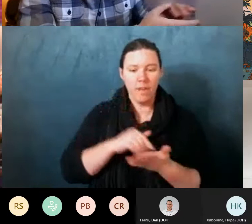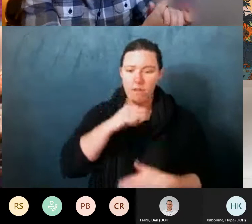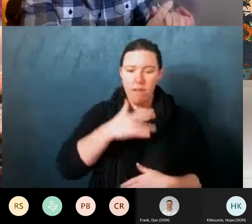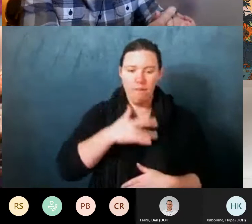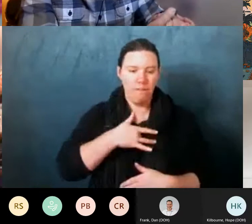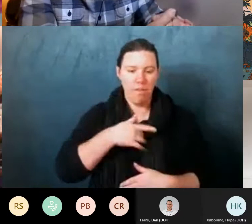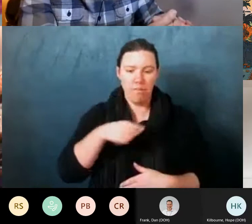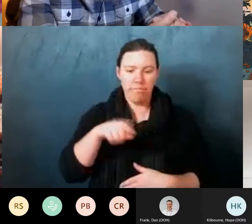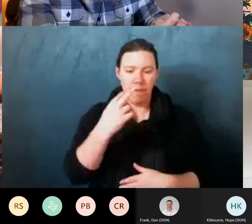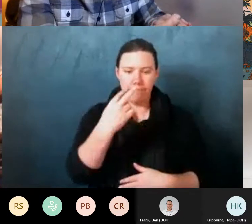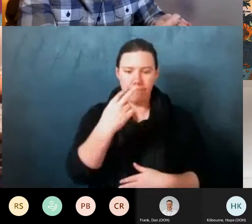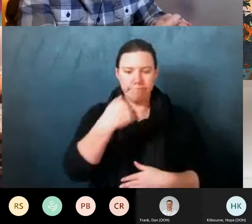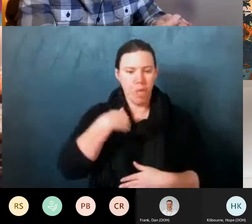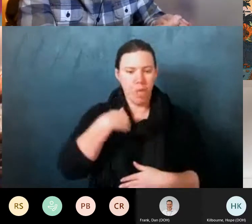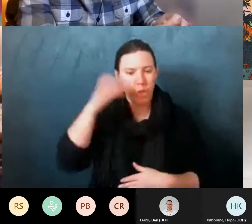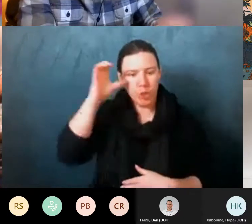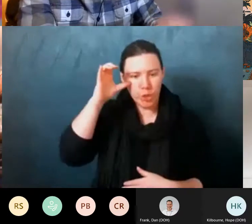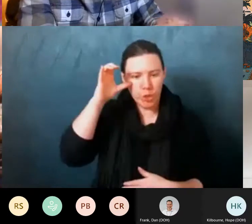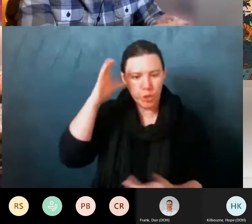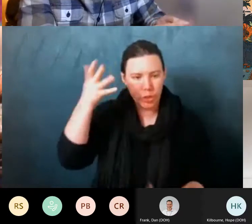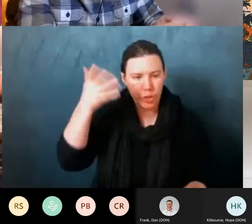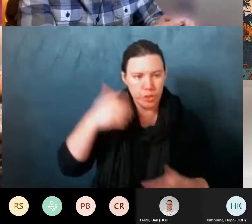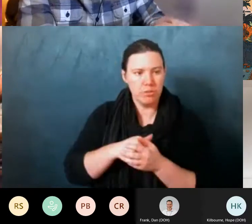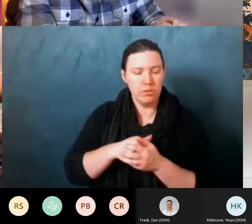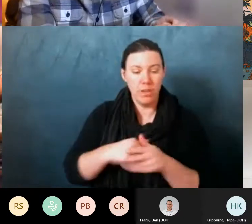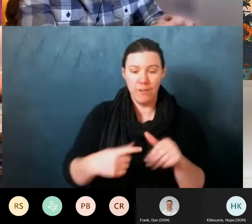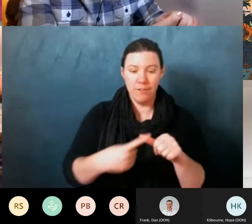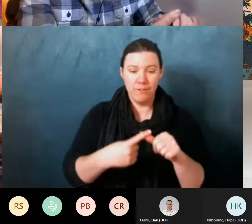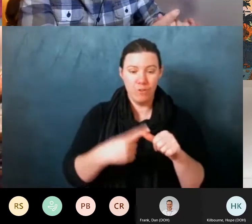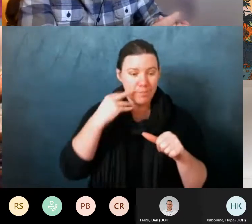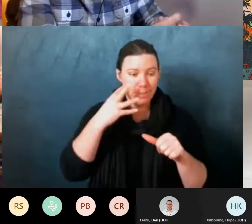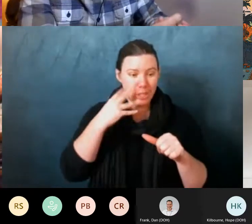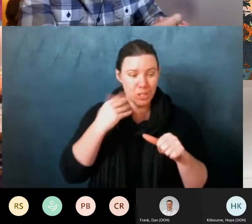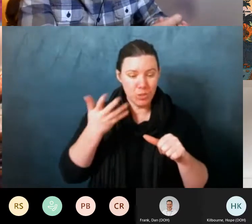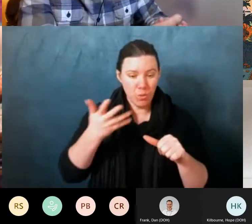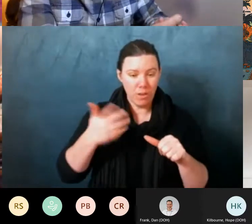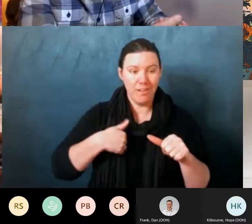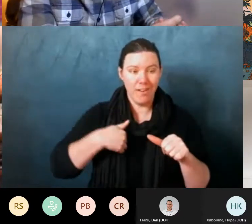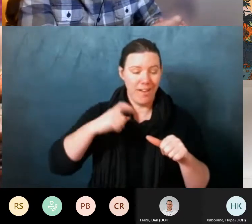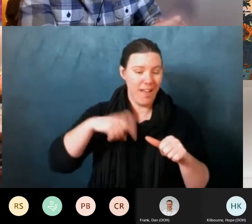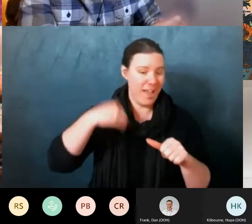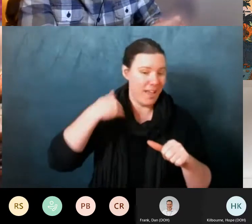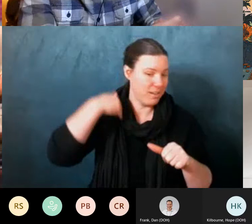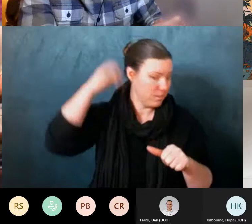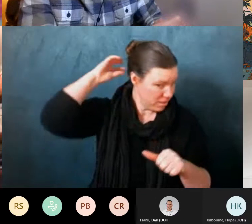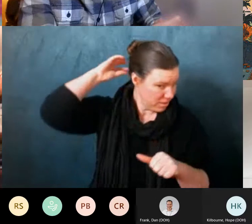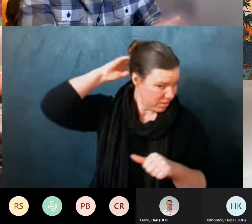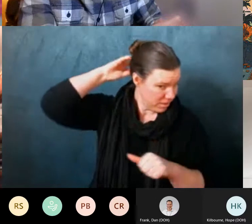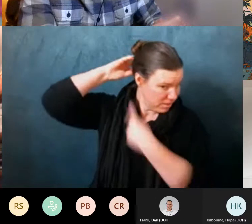was I had just a lump in the back of my head, in my scalp, I had to have surgery. It was an outpatient surgery. I went to the clinic.